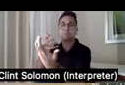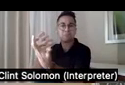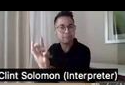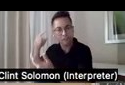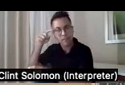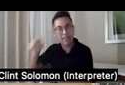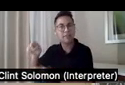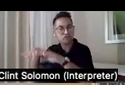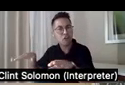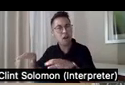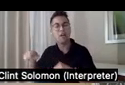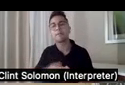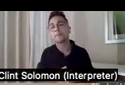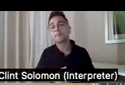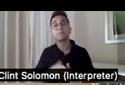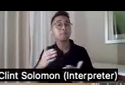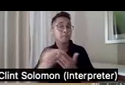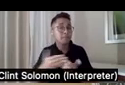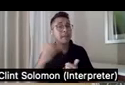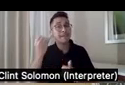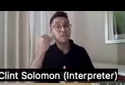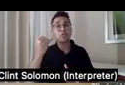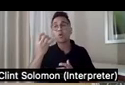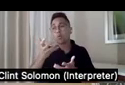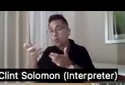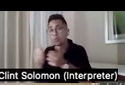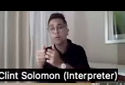whether you're working with children who are blind or children who have complex